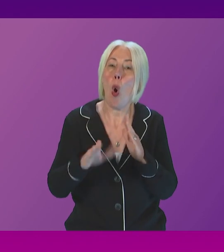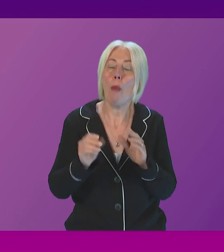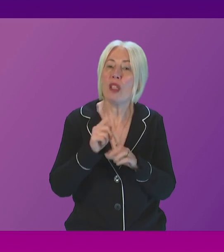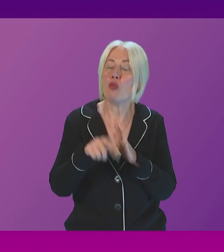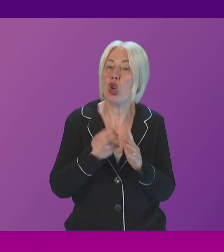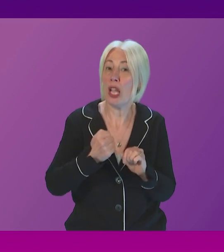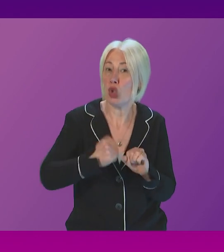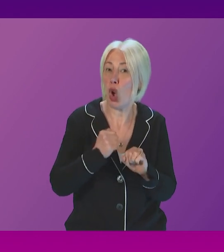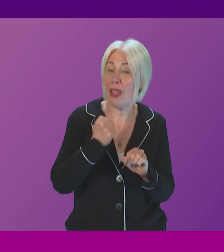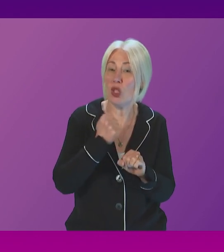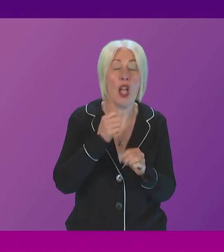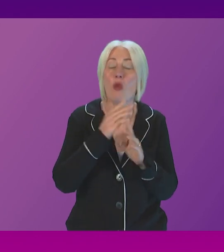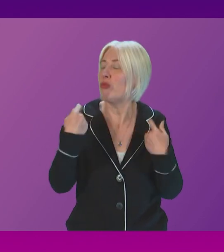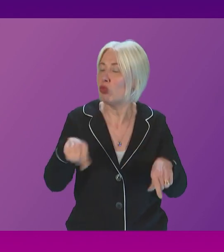refrigerated van within the restricted area.”—